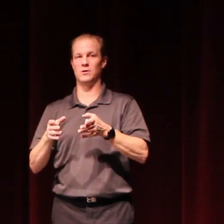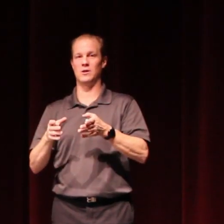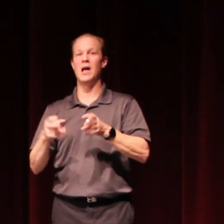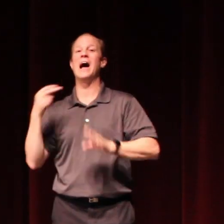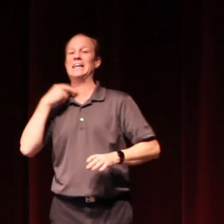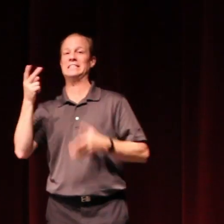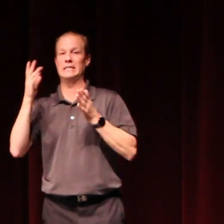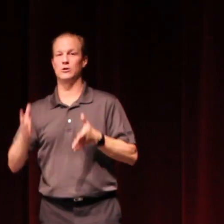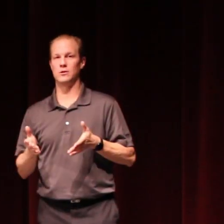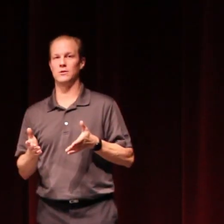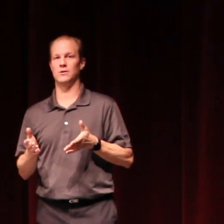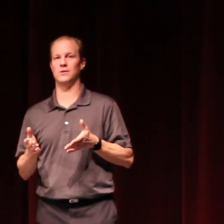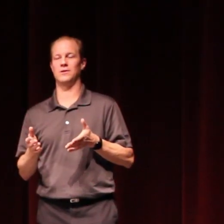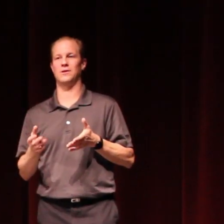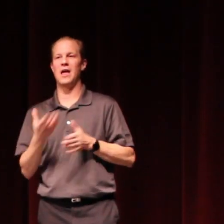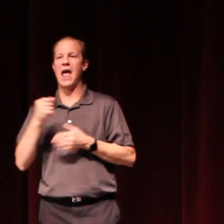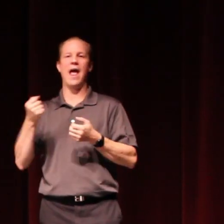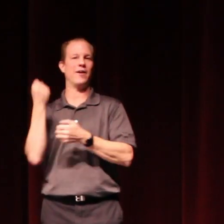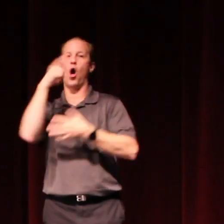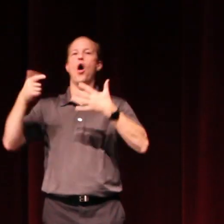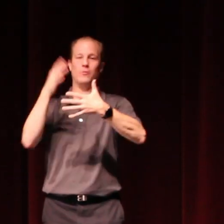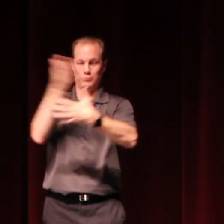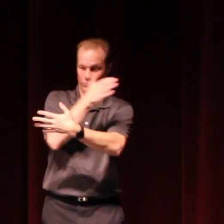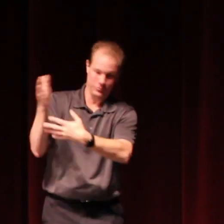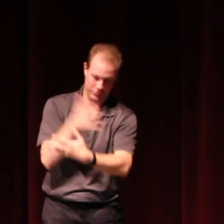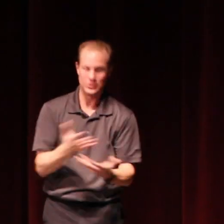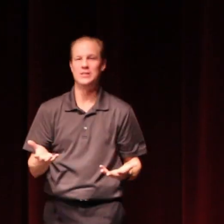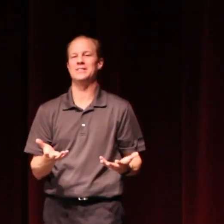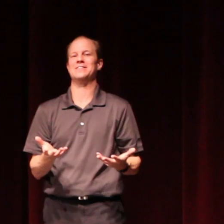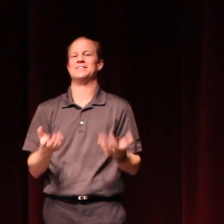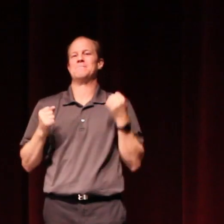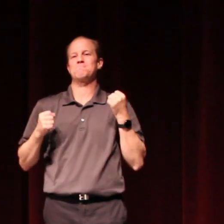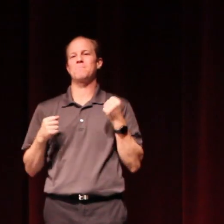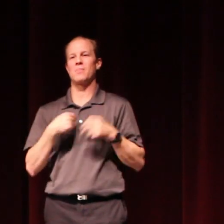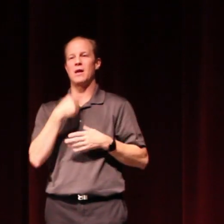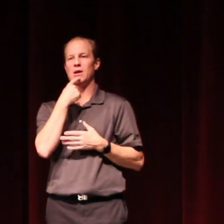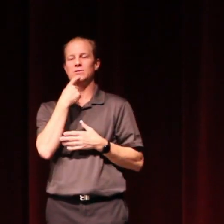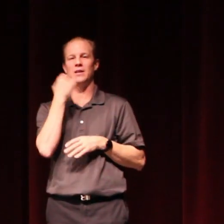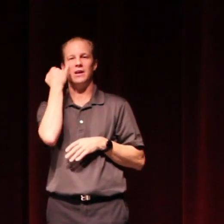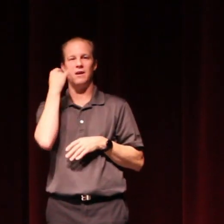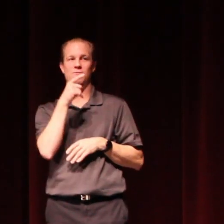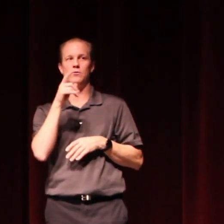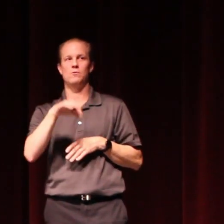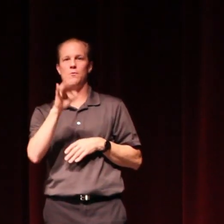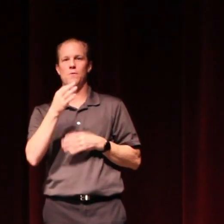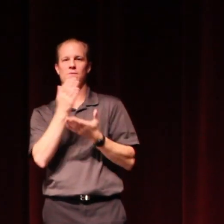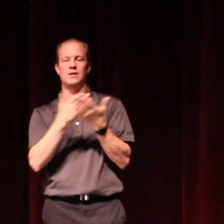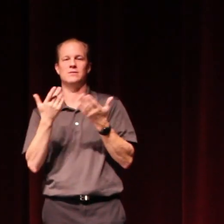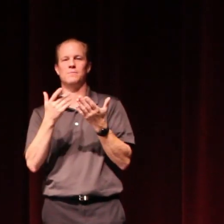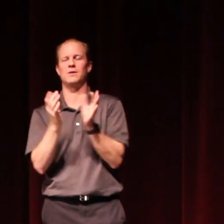and everything that goes in between all those, I will say if you find something important you